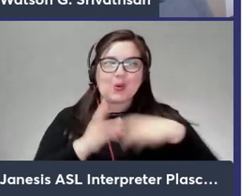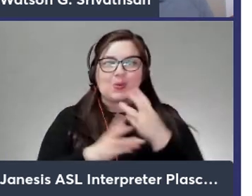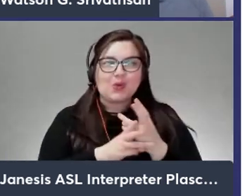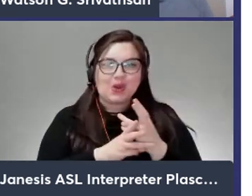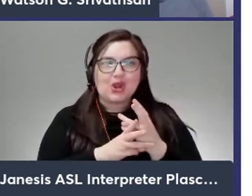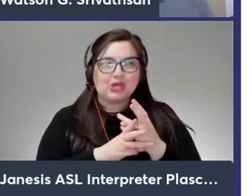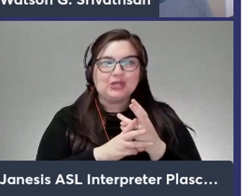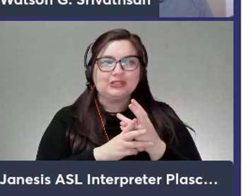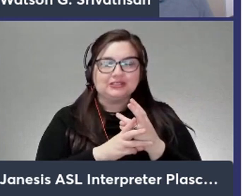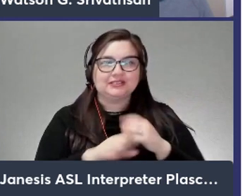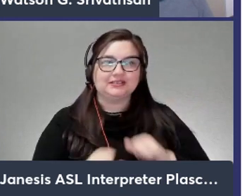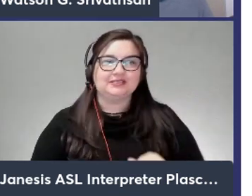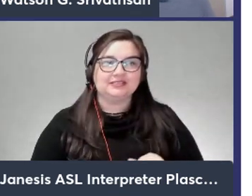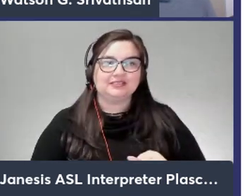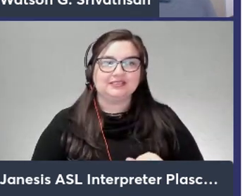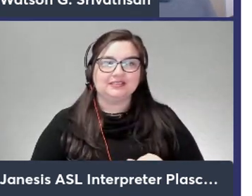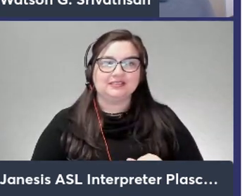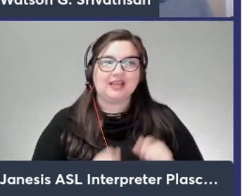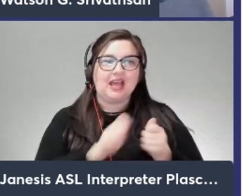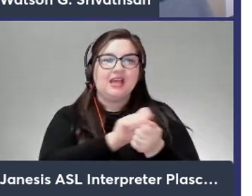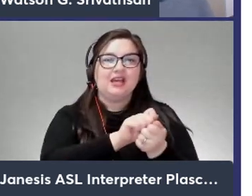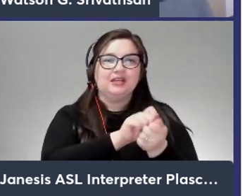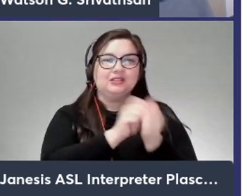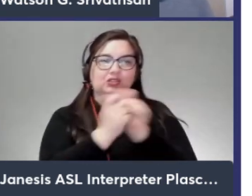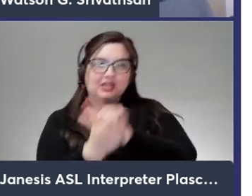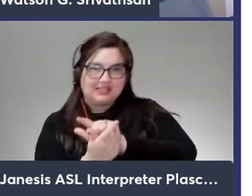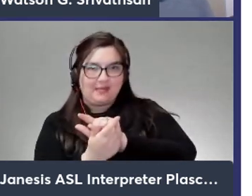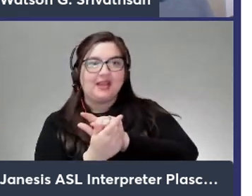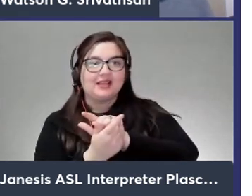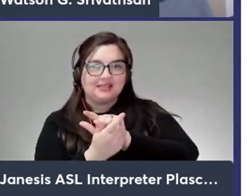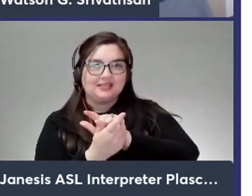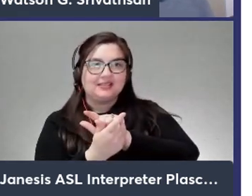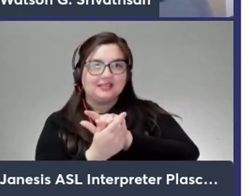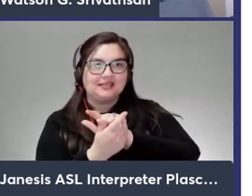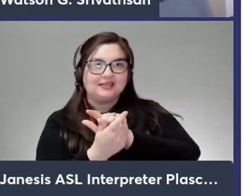by just retranslating it back, and that is hello world,